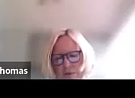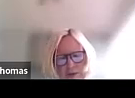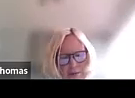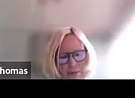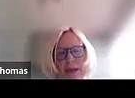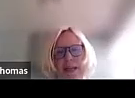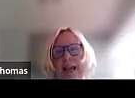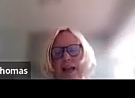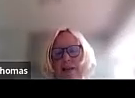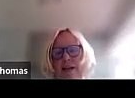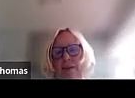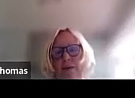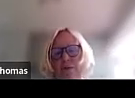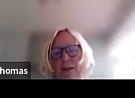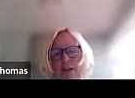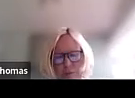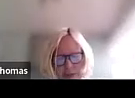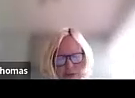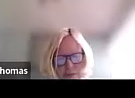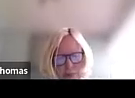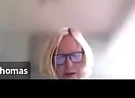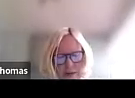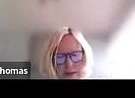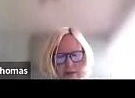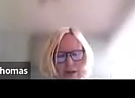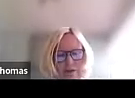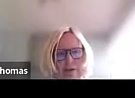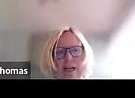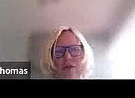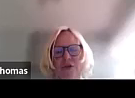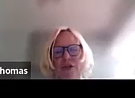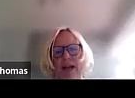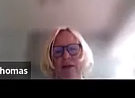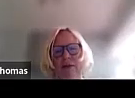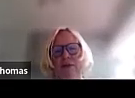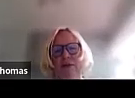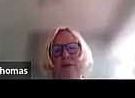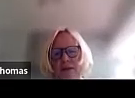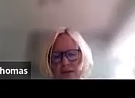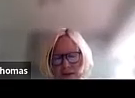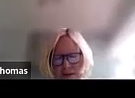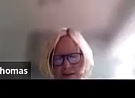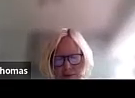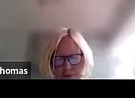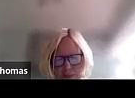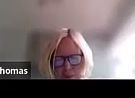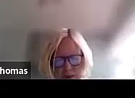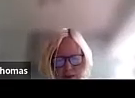that we've been exploring for many years at urban village medical practice. We're in inclusion, Health City centre practice.